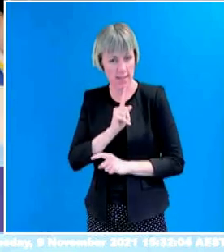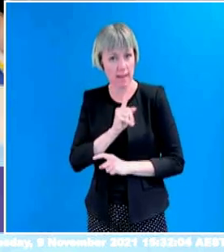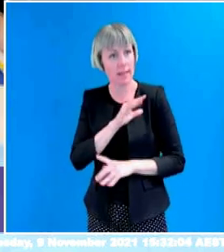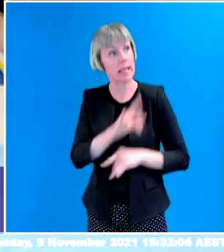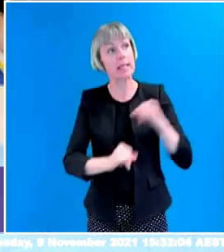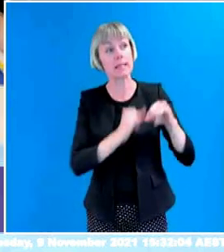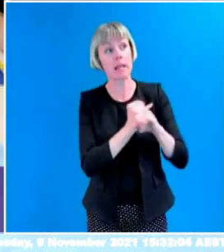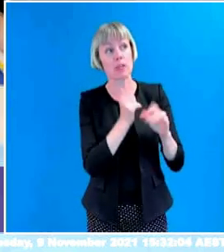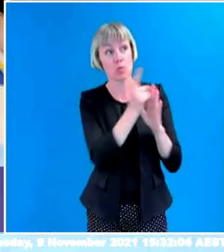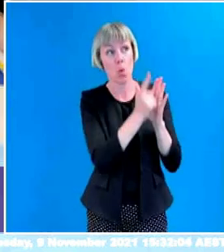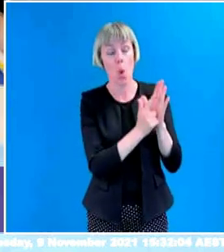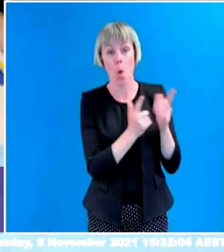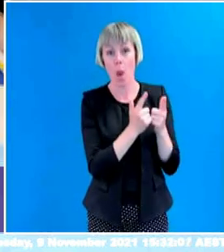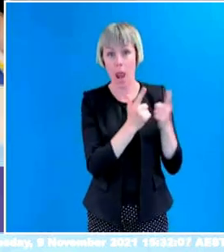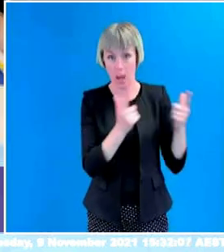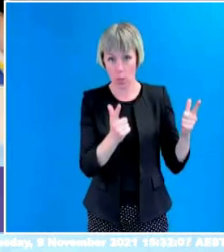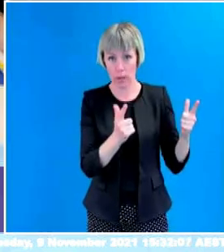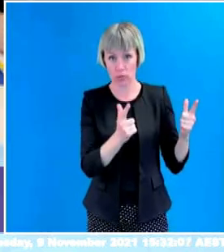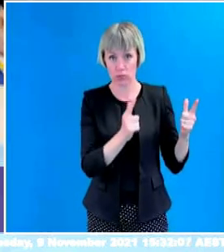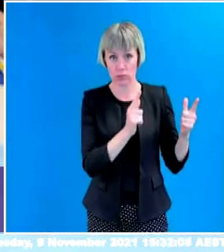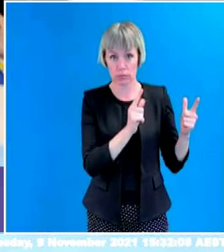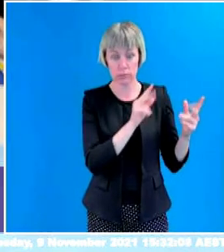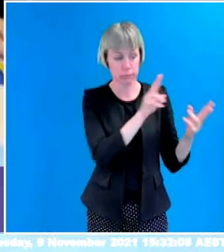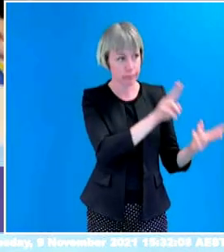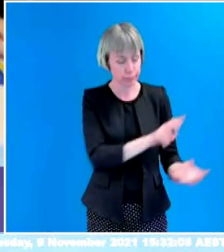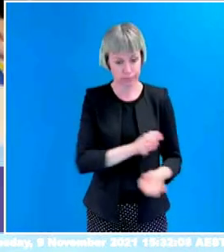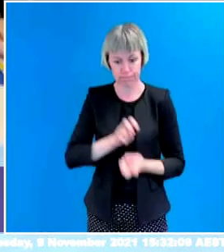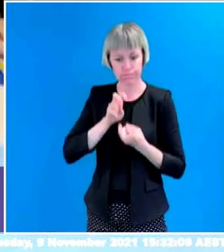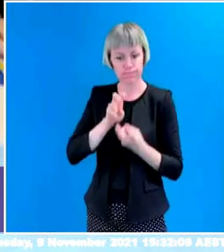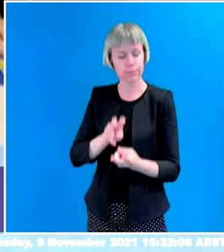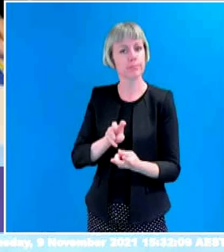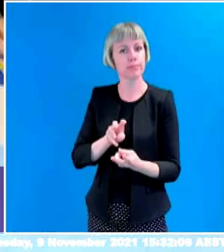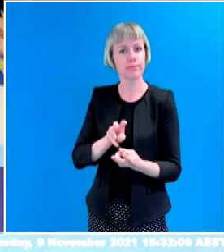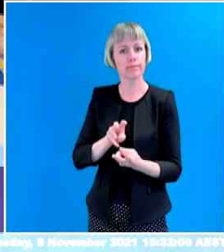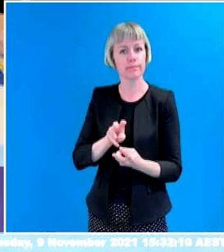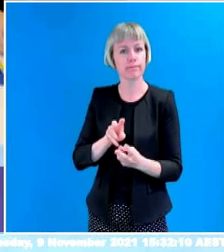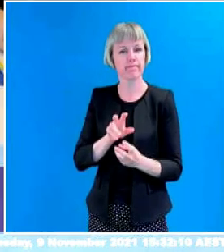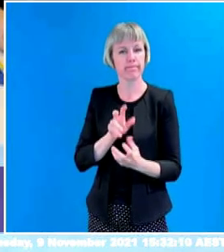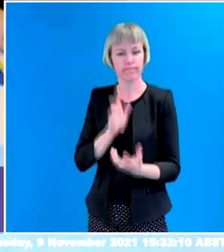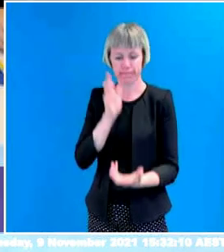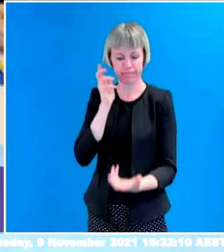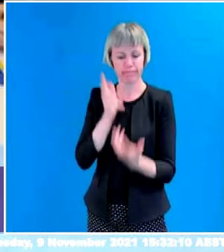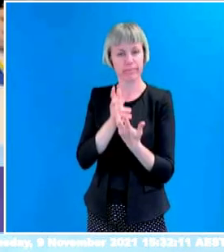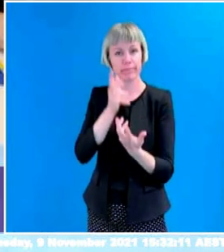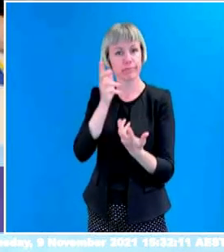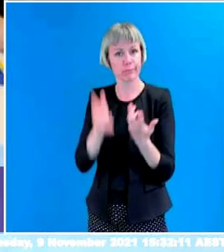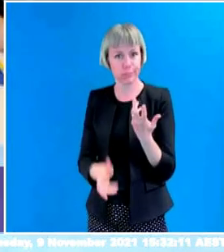necessarily accessible to be the Australian legal framework, these